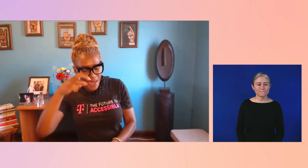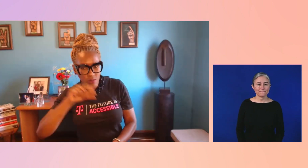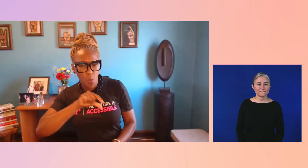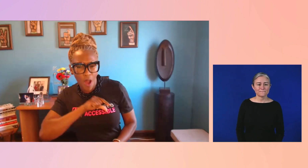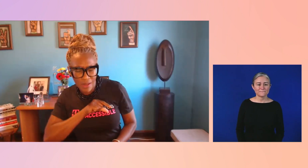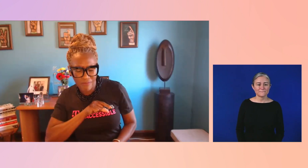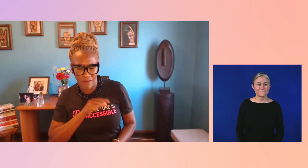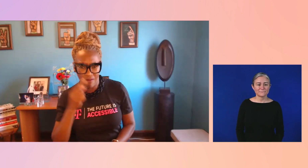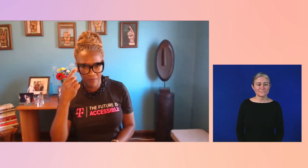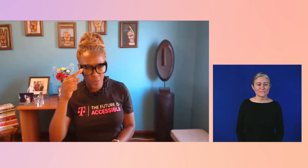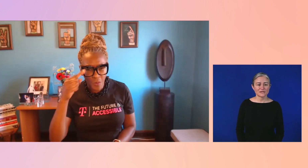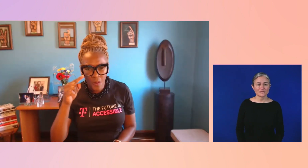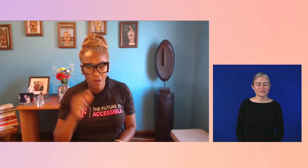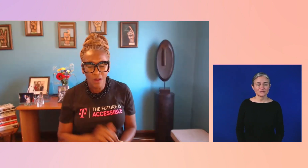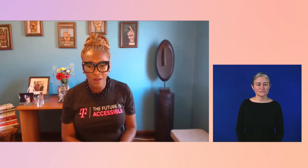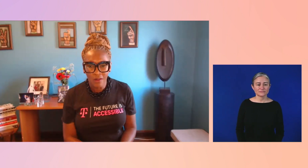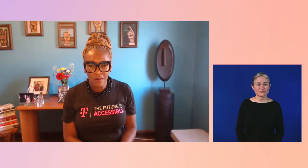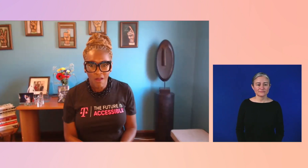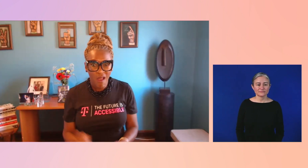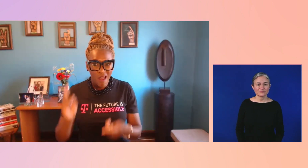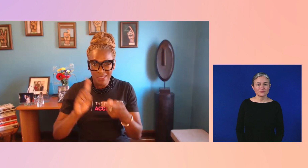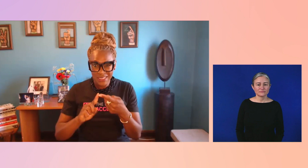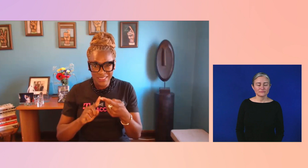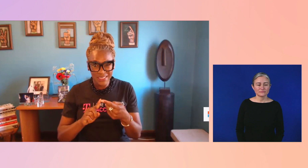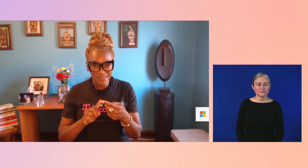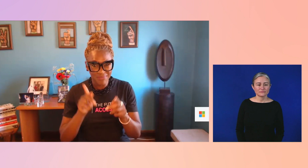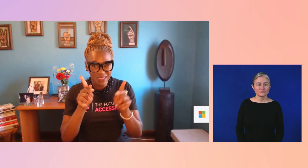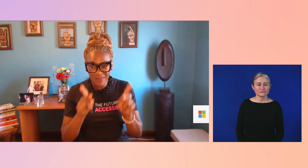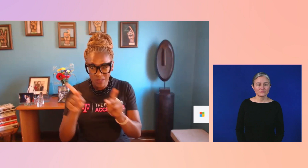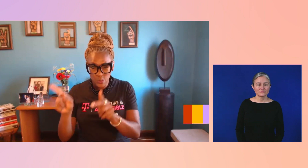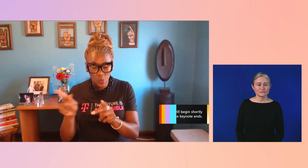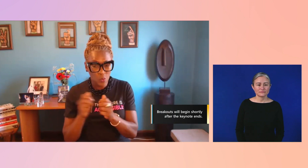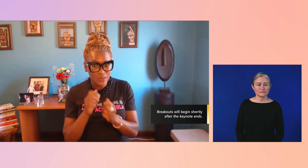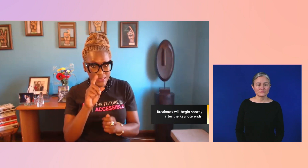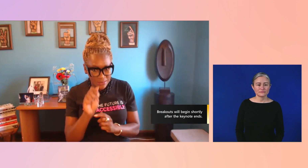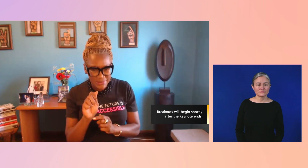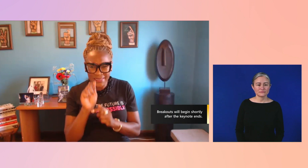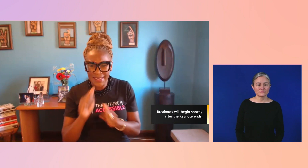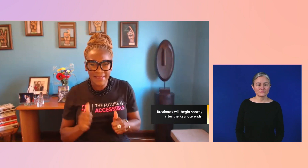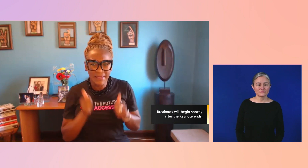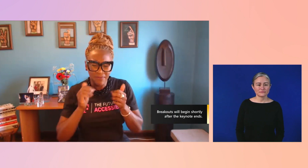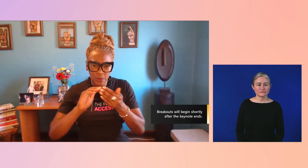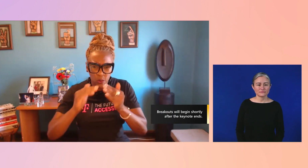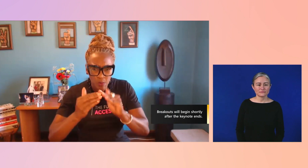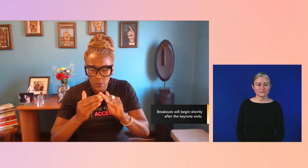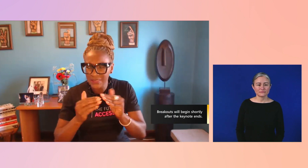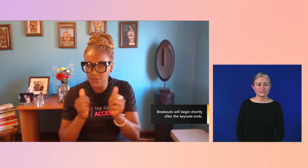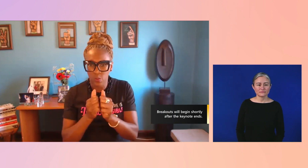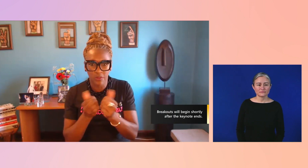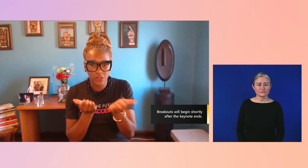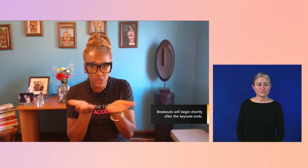employment that we otherwise would be qualified for. Until individuals with disabilities can live in